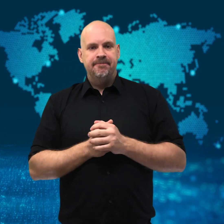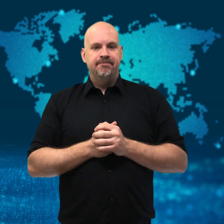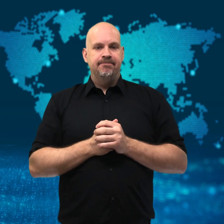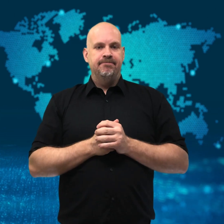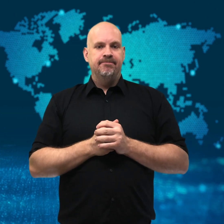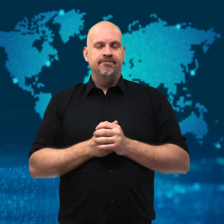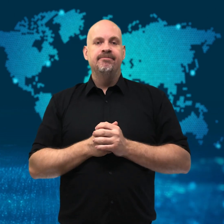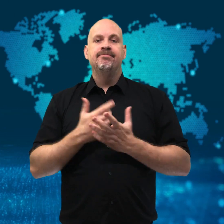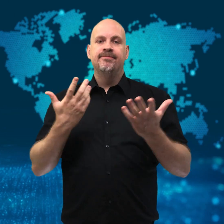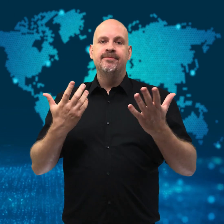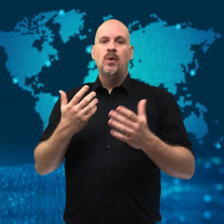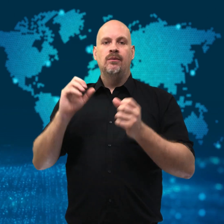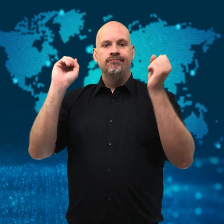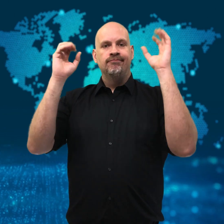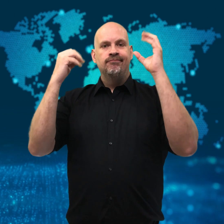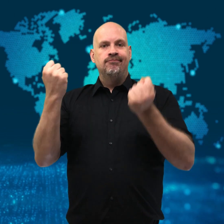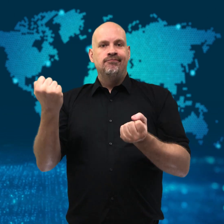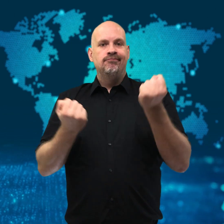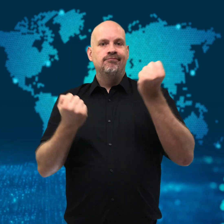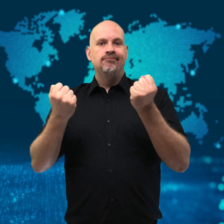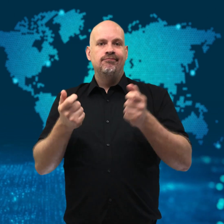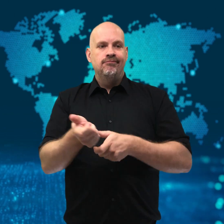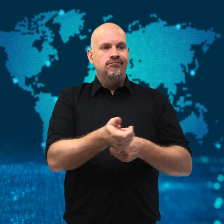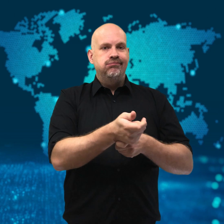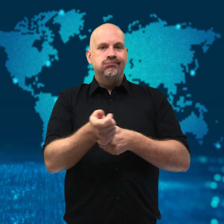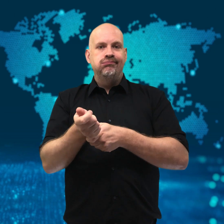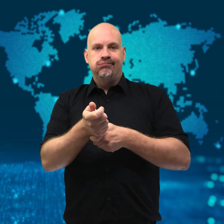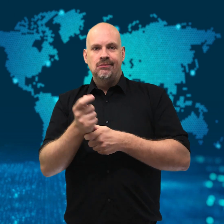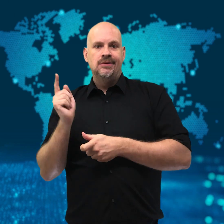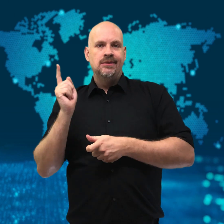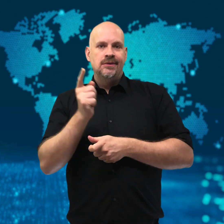statue and removed the body.